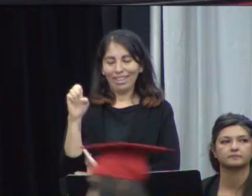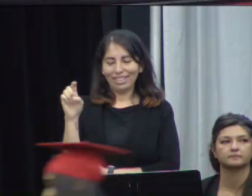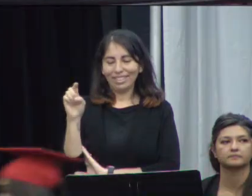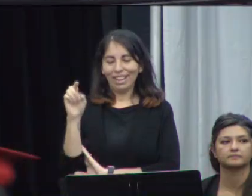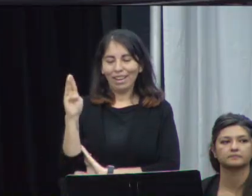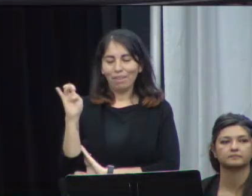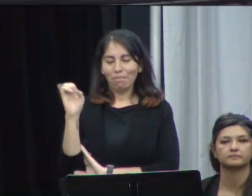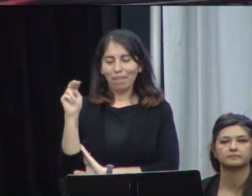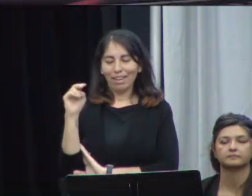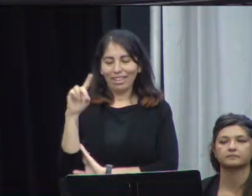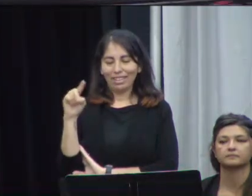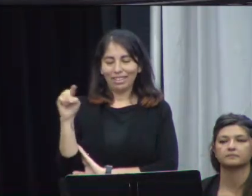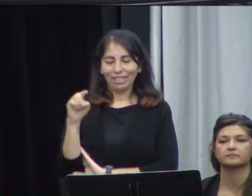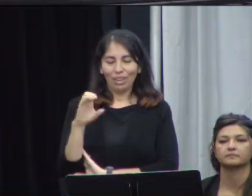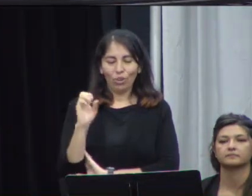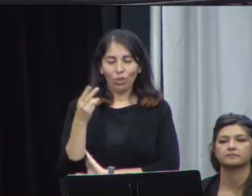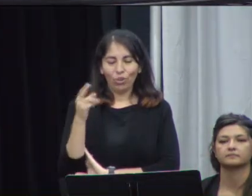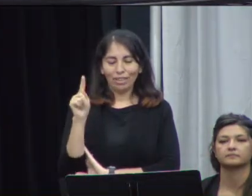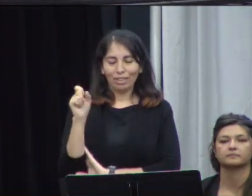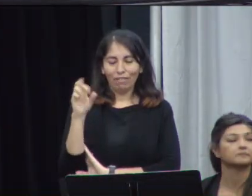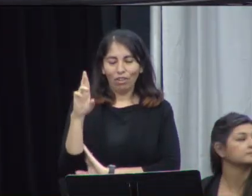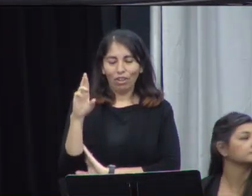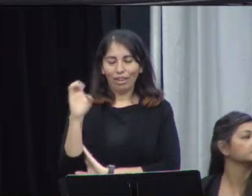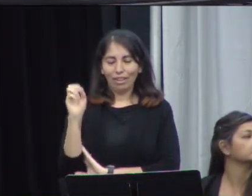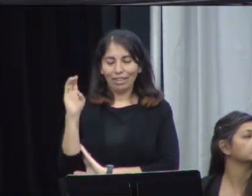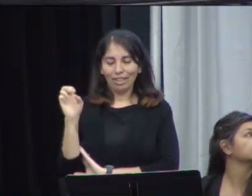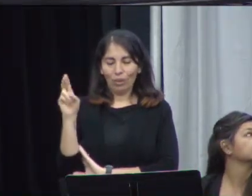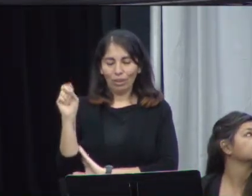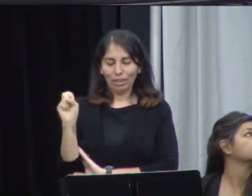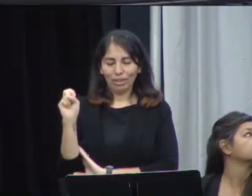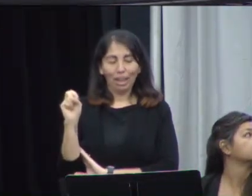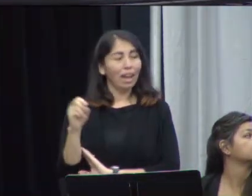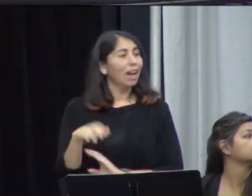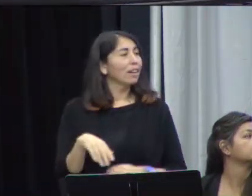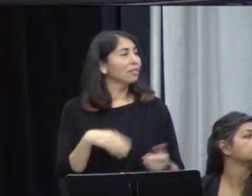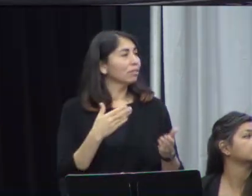[Announcer] Christopher Cassautus. Escorting Christopher are our foreign exchange students,